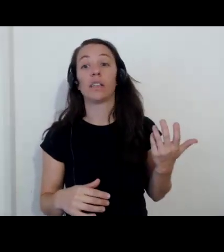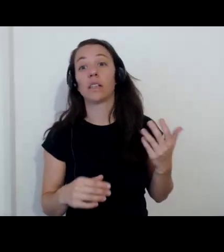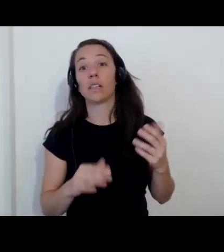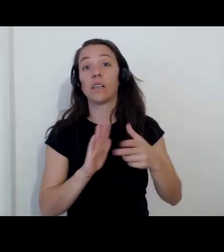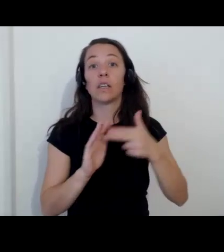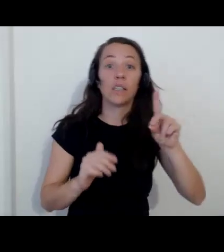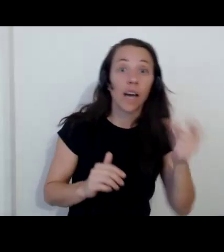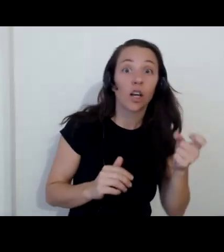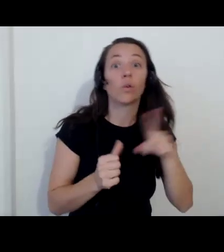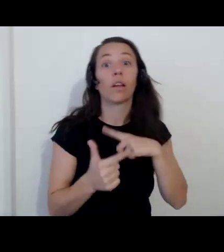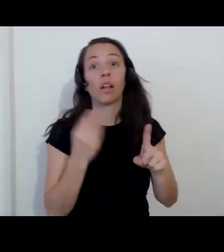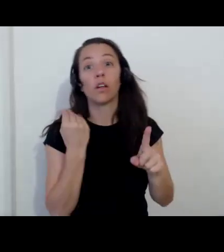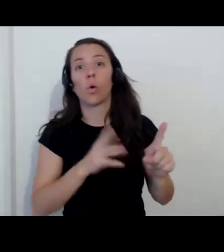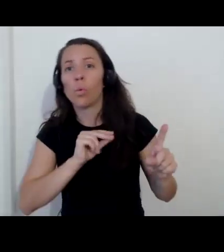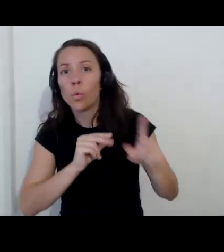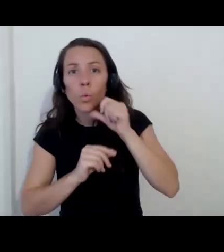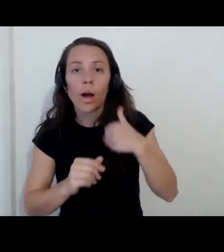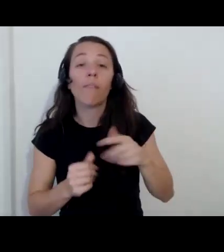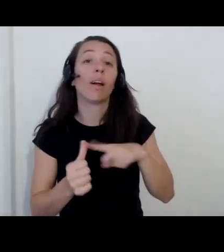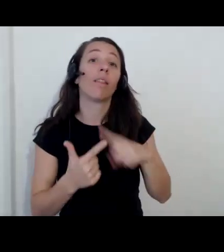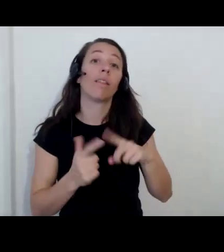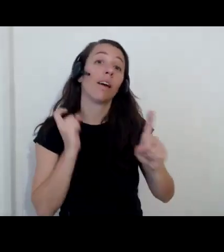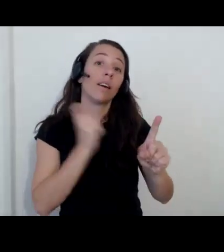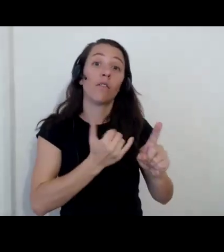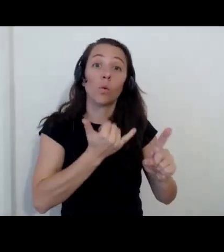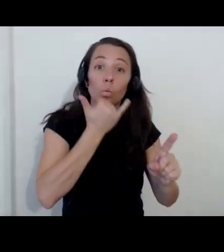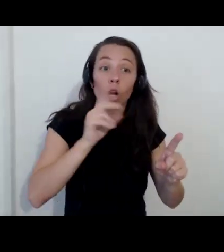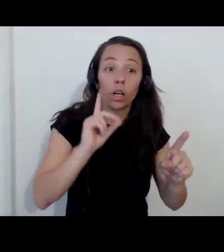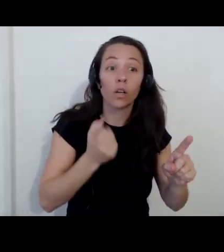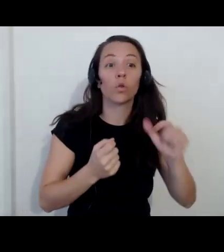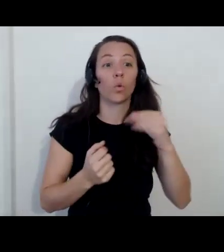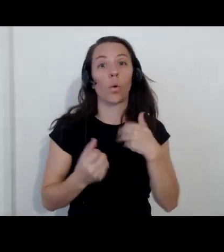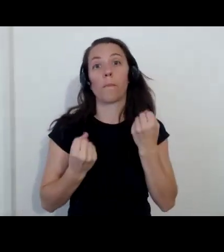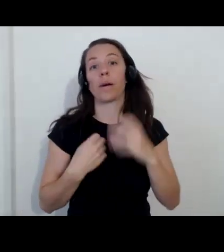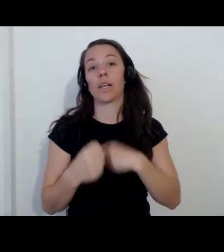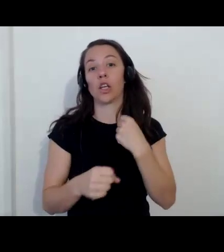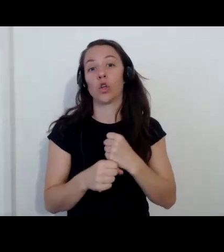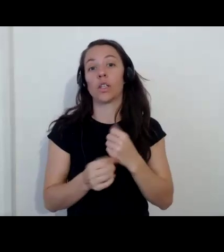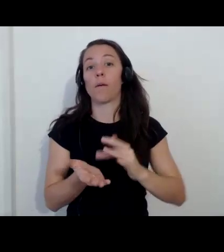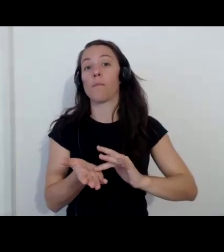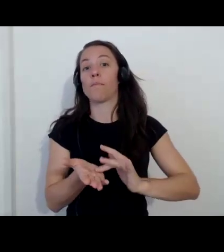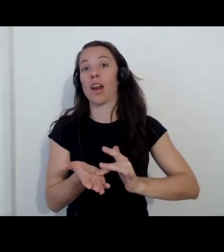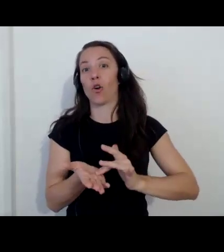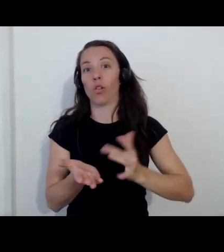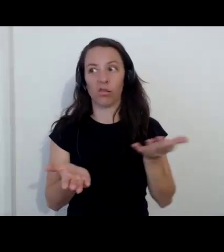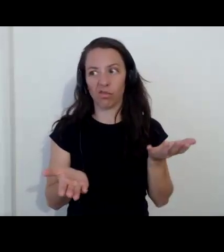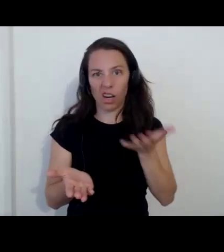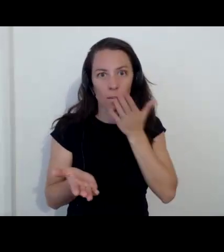And I came out the other end as a Disabled person.